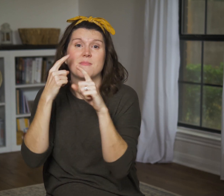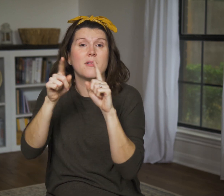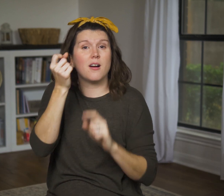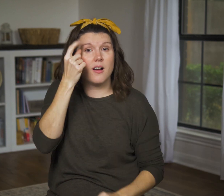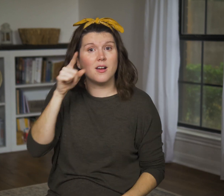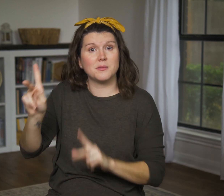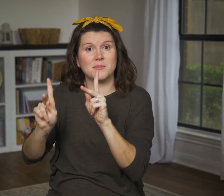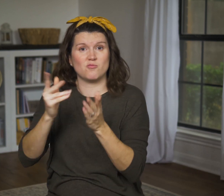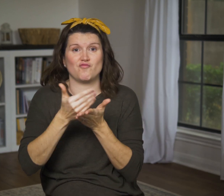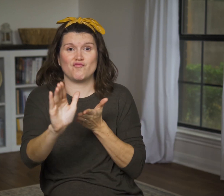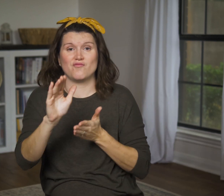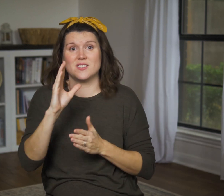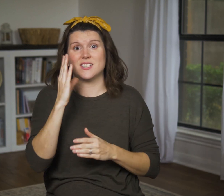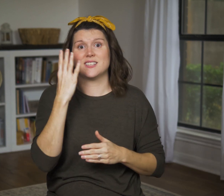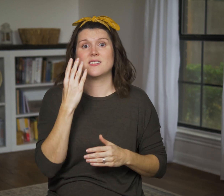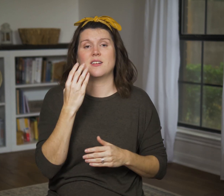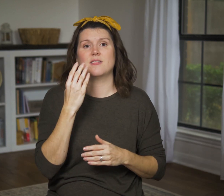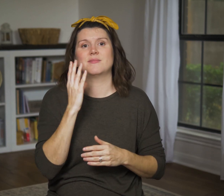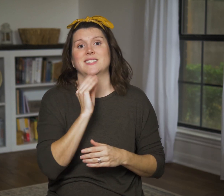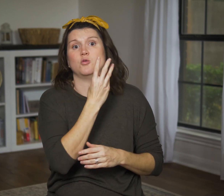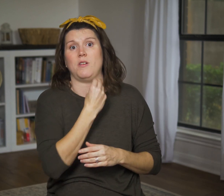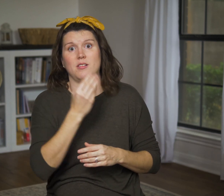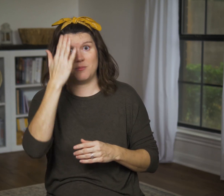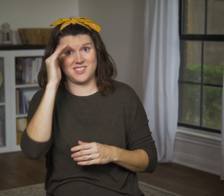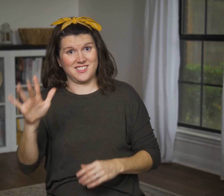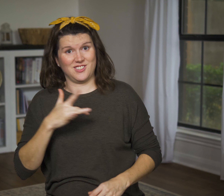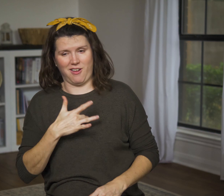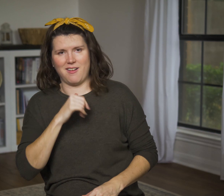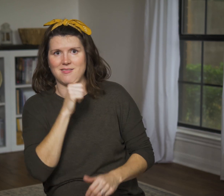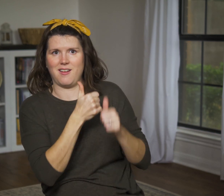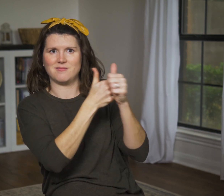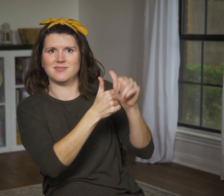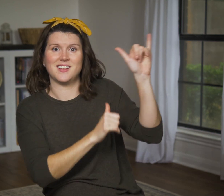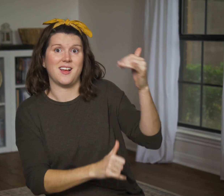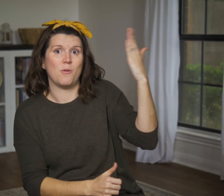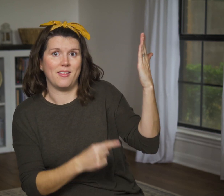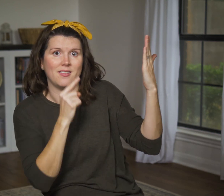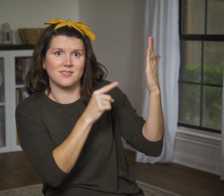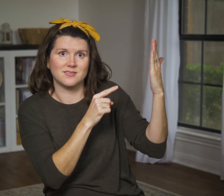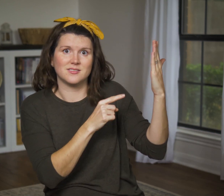but he’s rejected from the people of Israel because his heart isn’t devoted to YHWH.